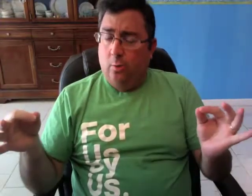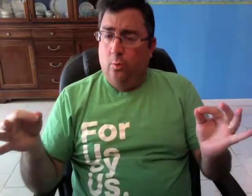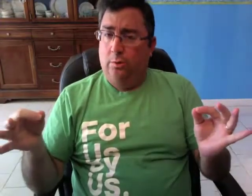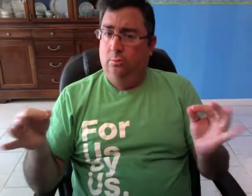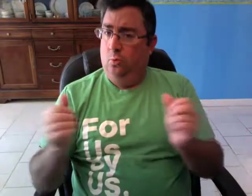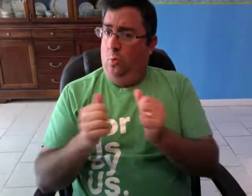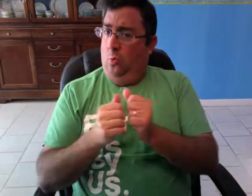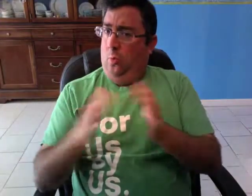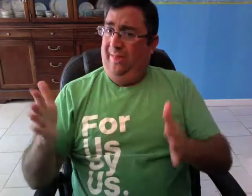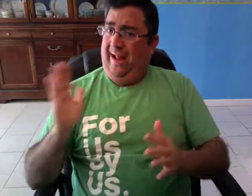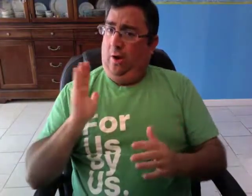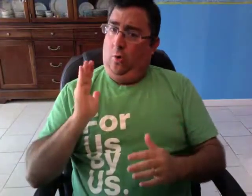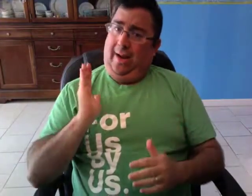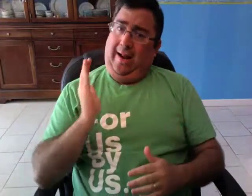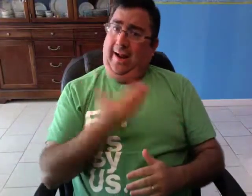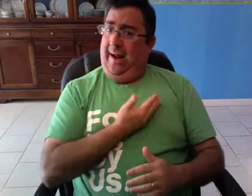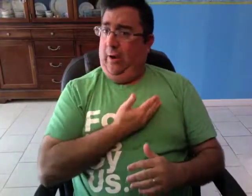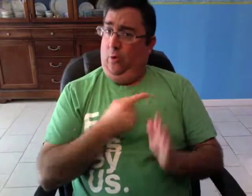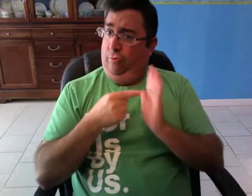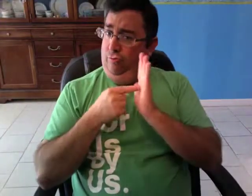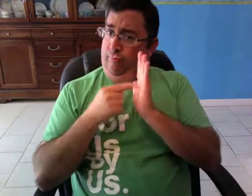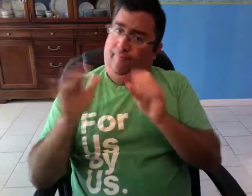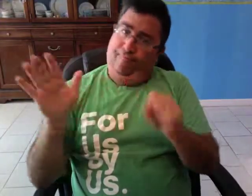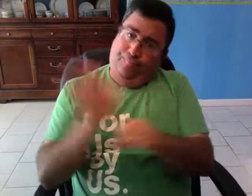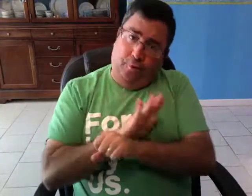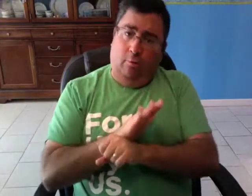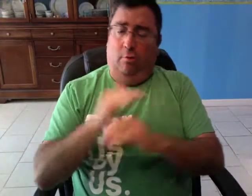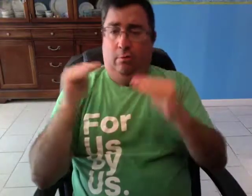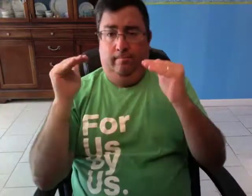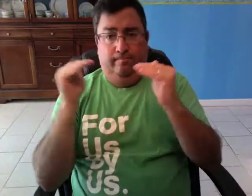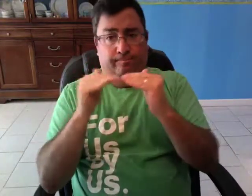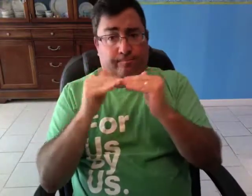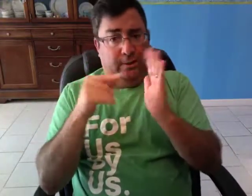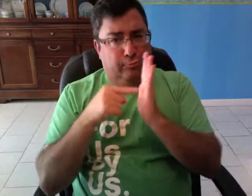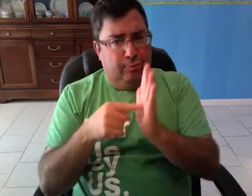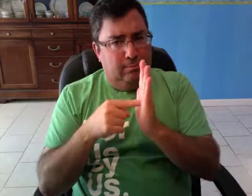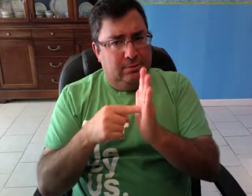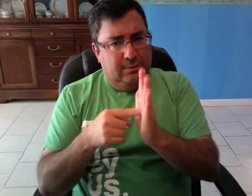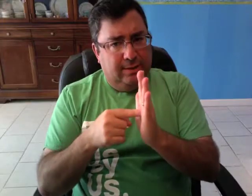without our full and equal representation?